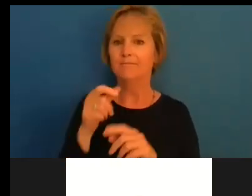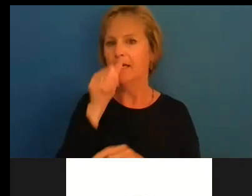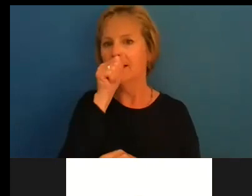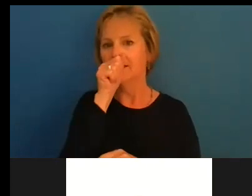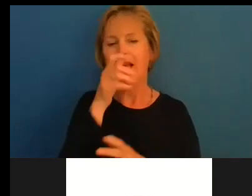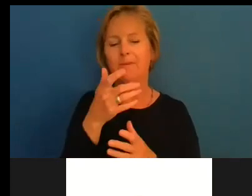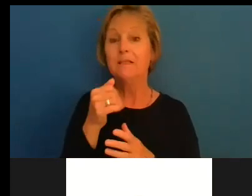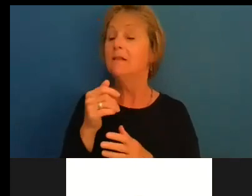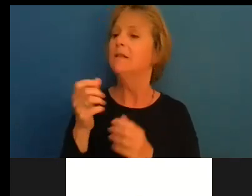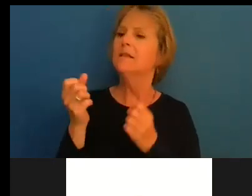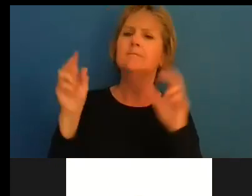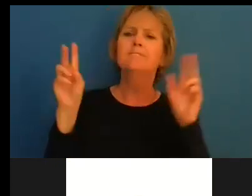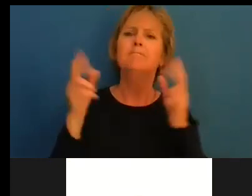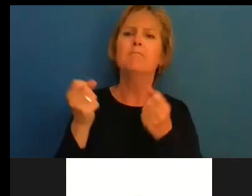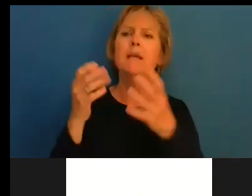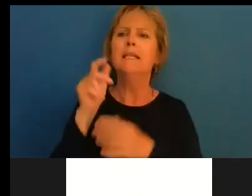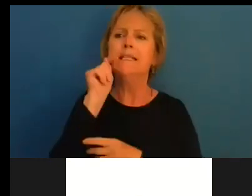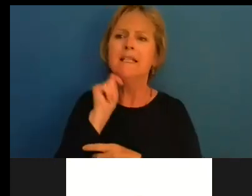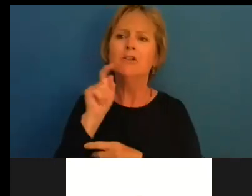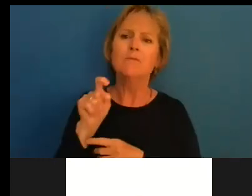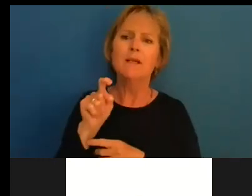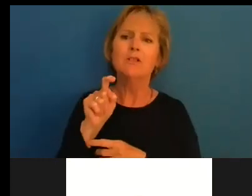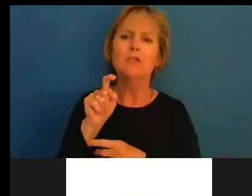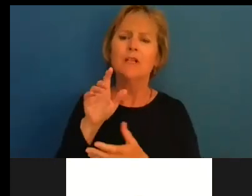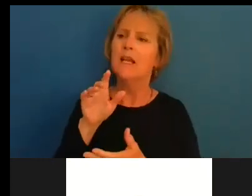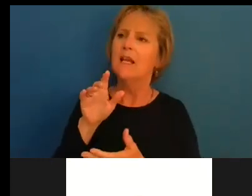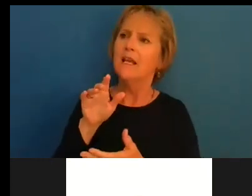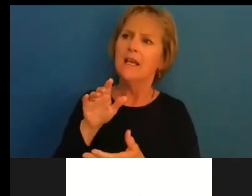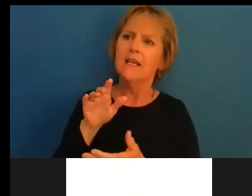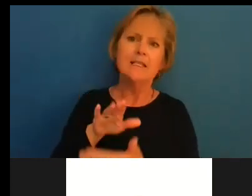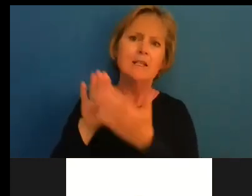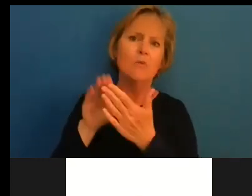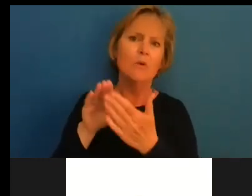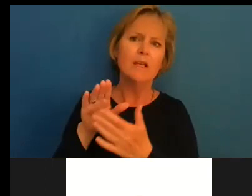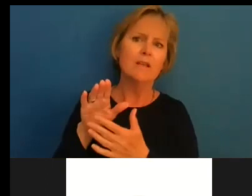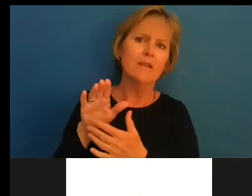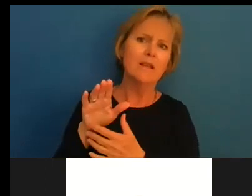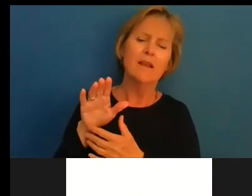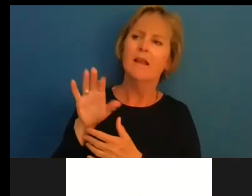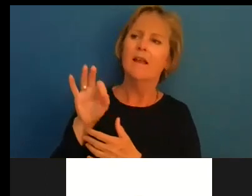"Many teenagers these days have to deal with their fat phobic parents, some telling their children